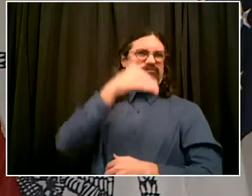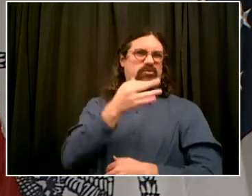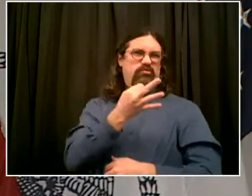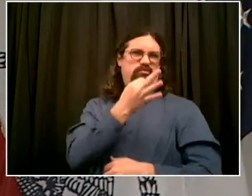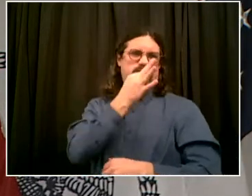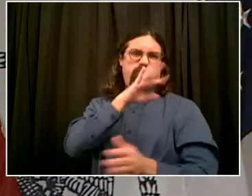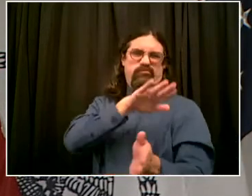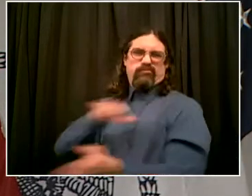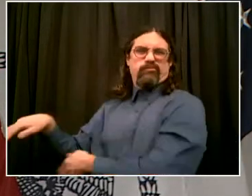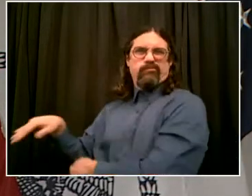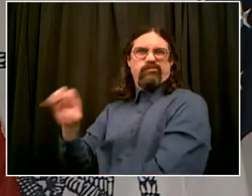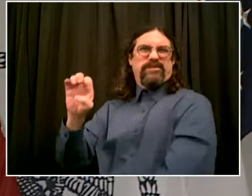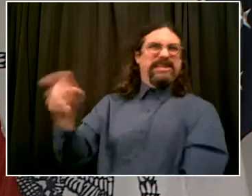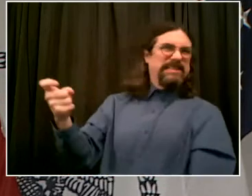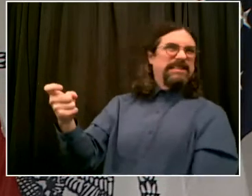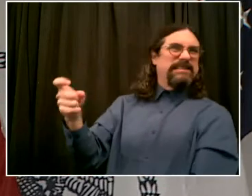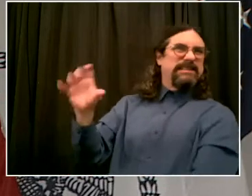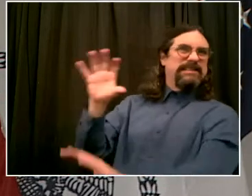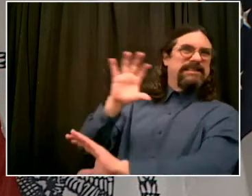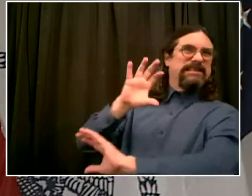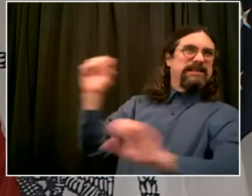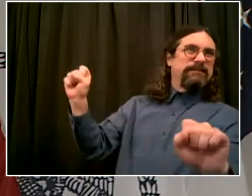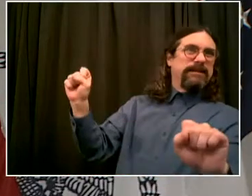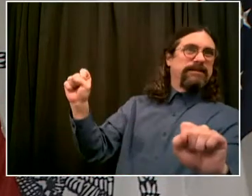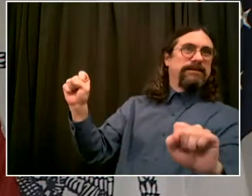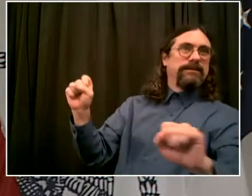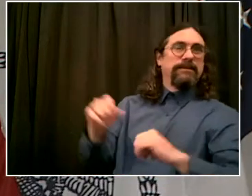TO SPEND TIME AT TRUMP TOWER AND IS HE WELCOME IN